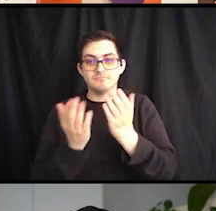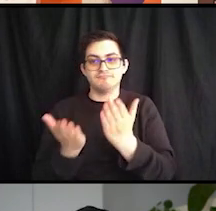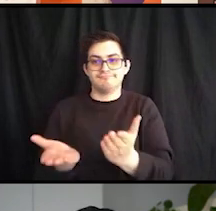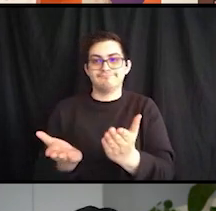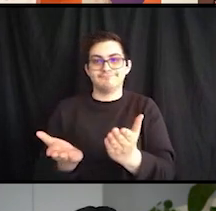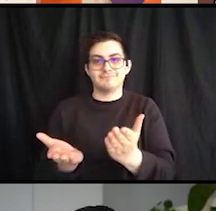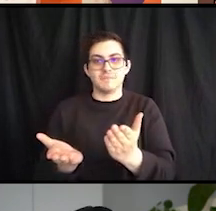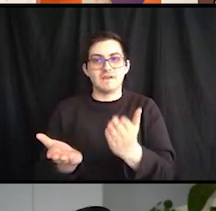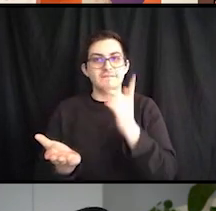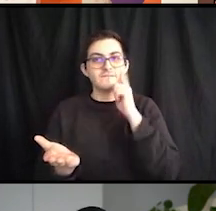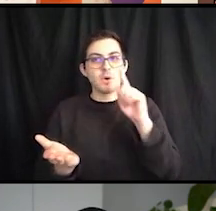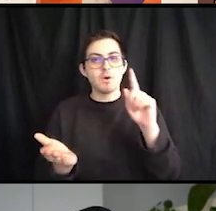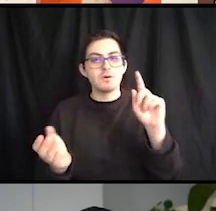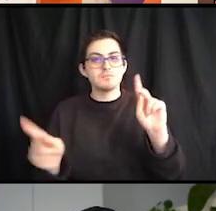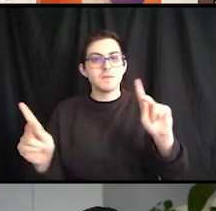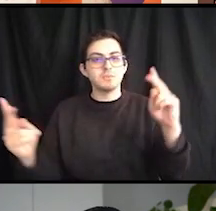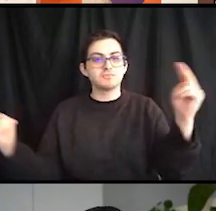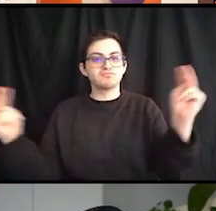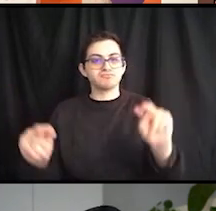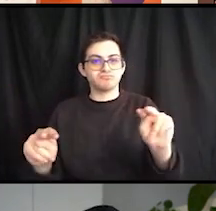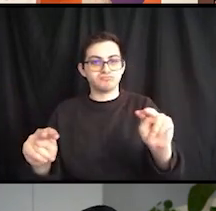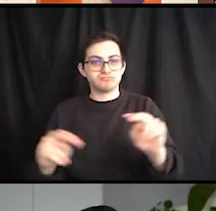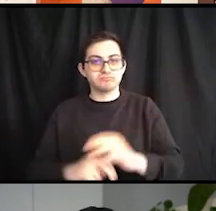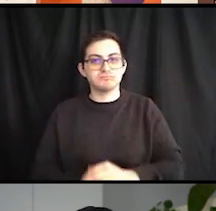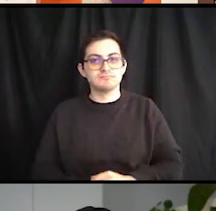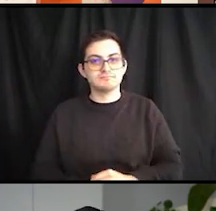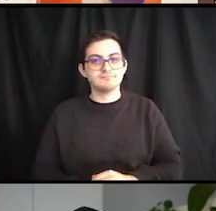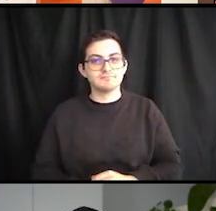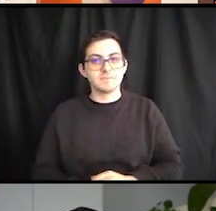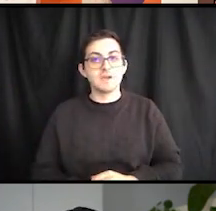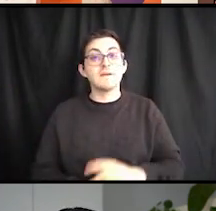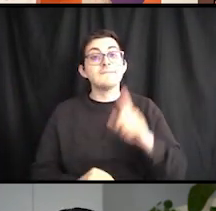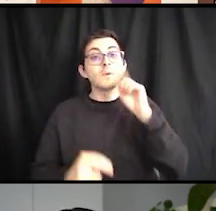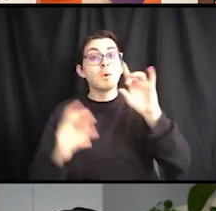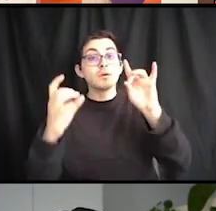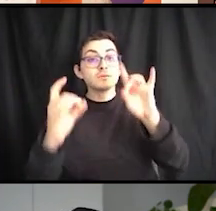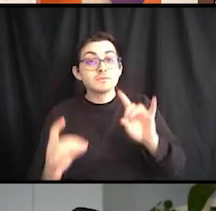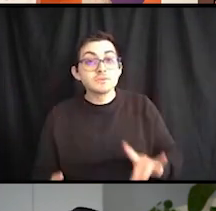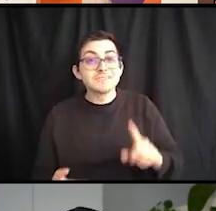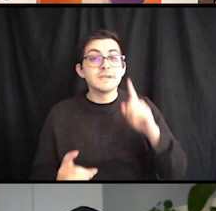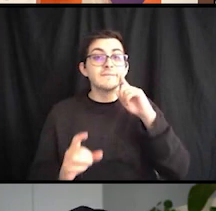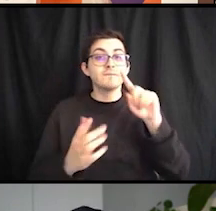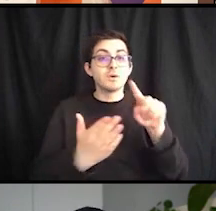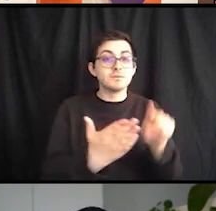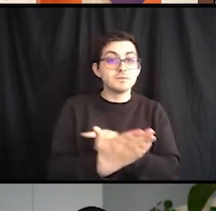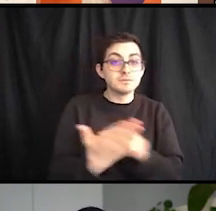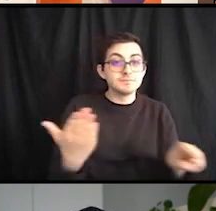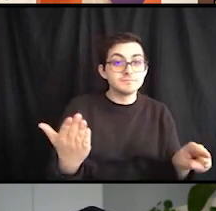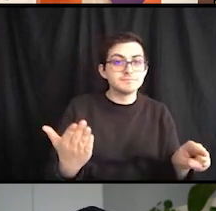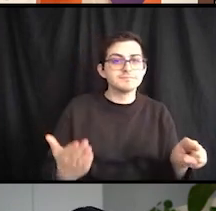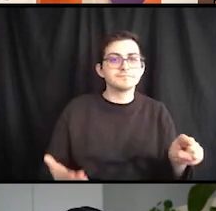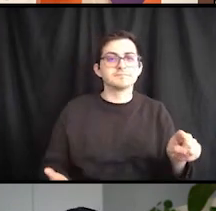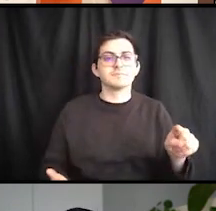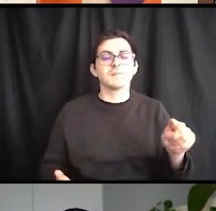For more on design critiques and giving feedback Noah, Sarah, and some more from our design team here at Figma